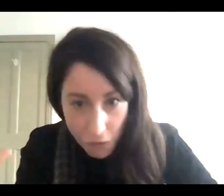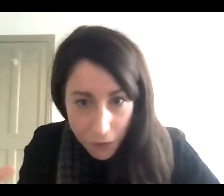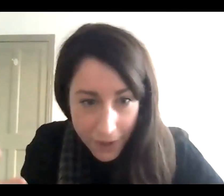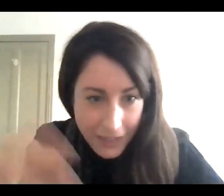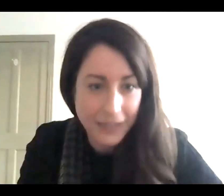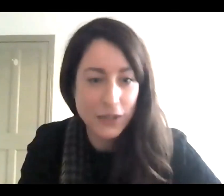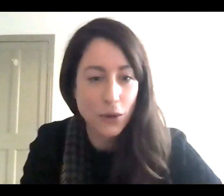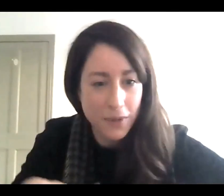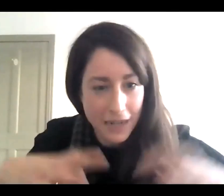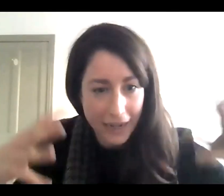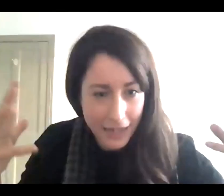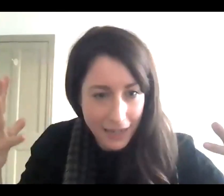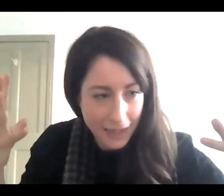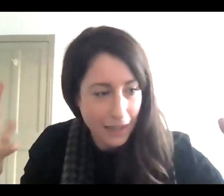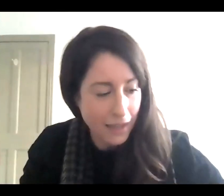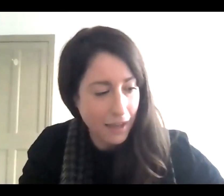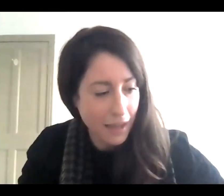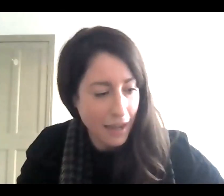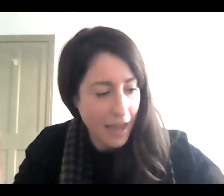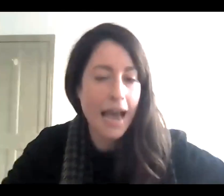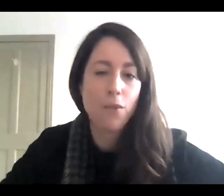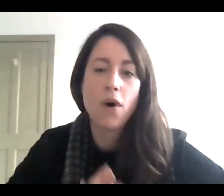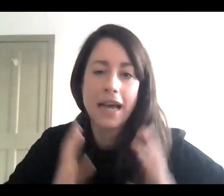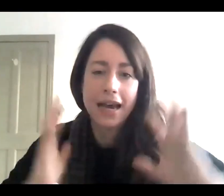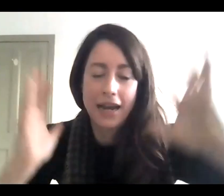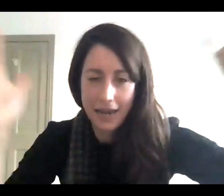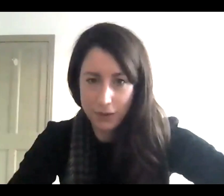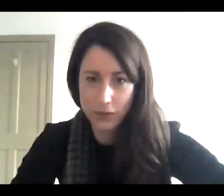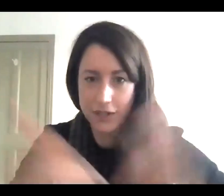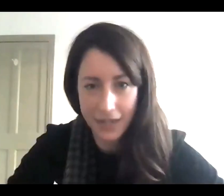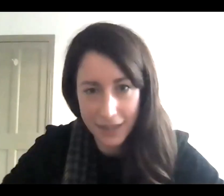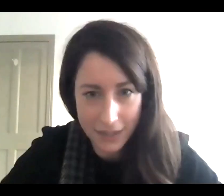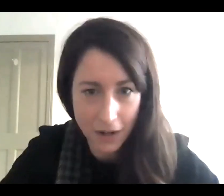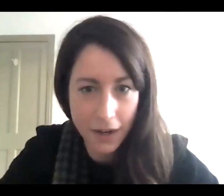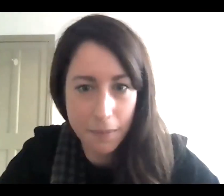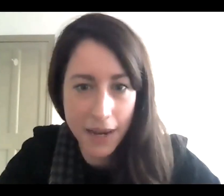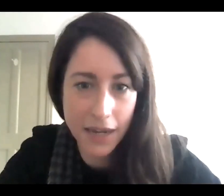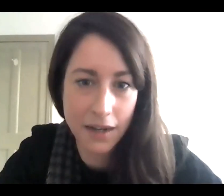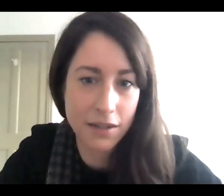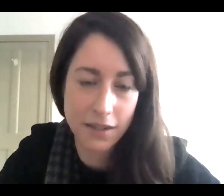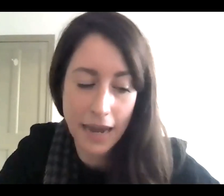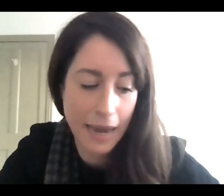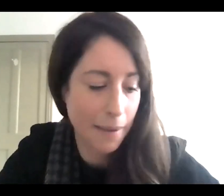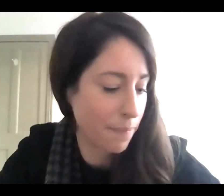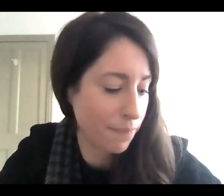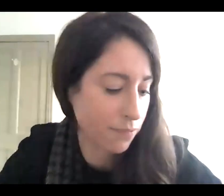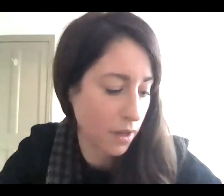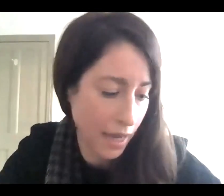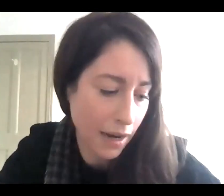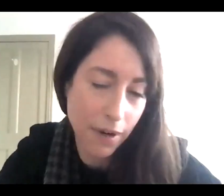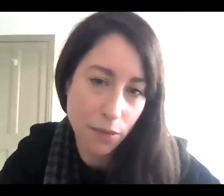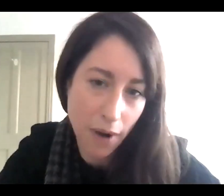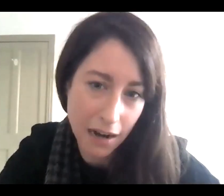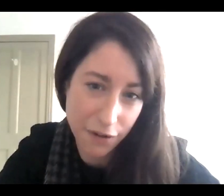was overwritten, so it was like what how to take this on and make it really relevant